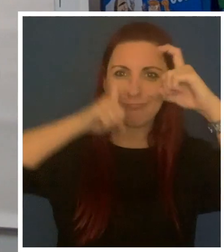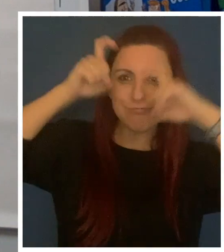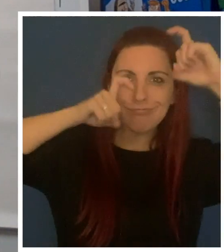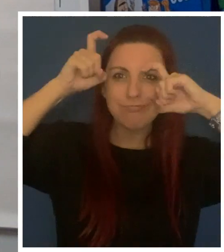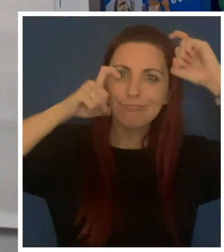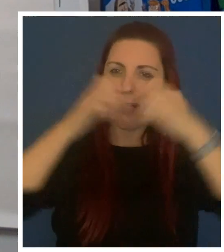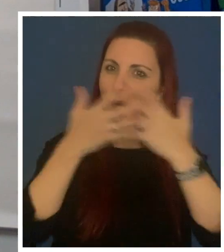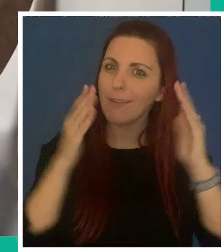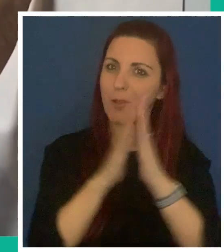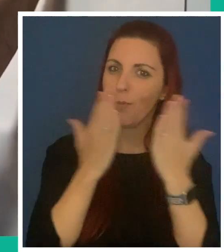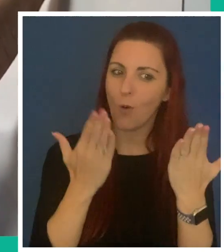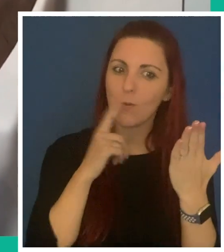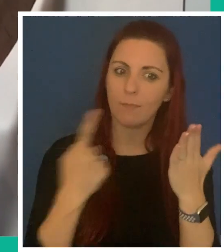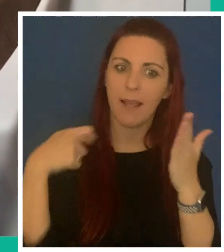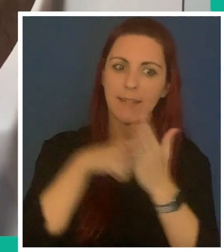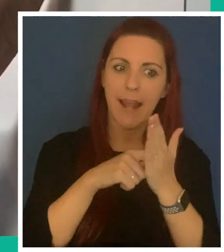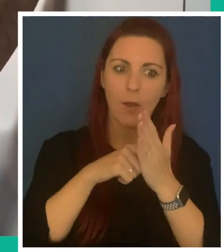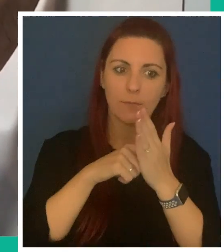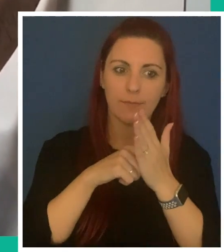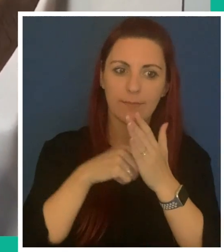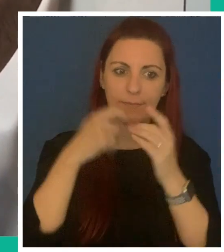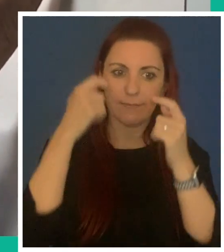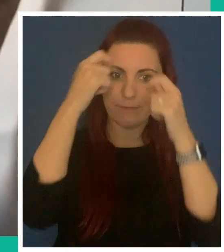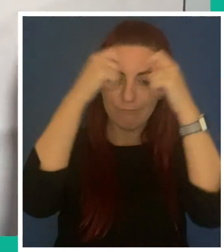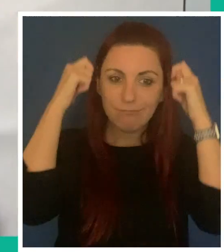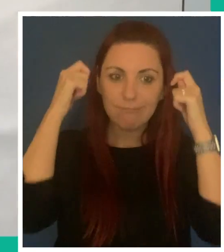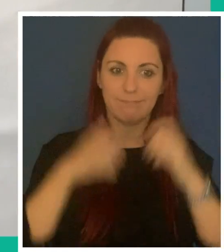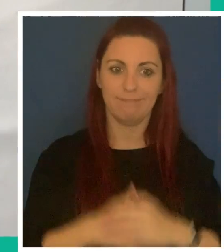eyebrows I'm going do draw a bushy eyebrow here and a bushy eyebrow here.